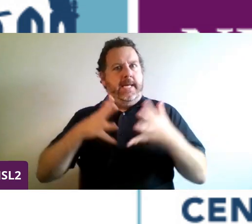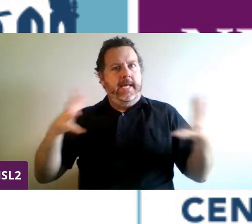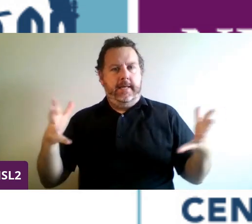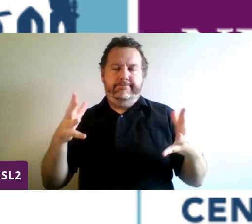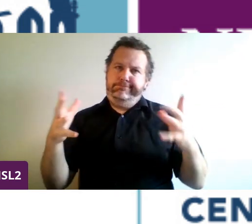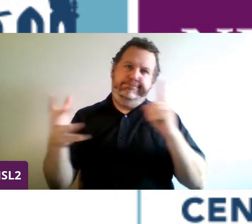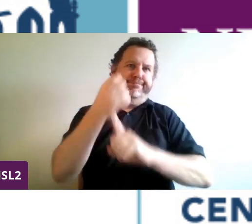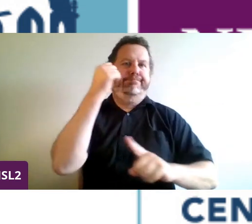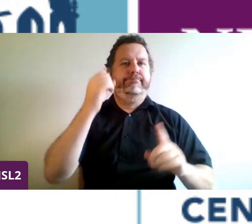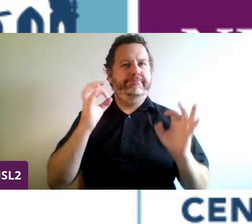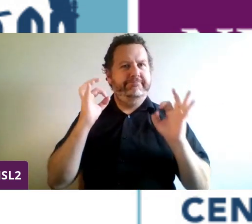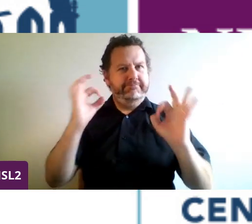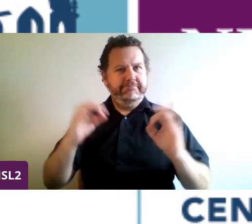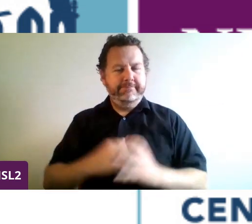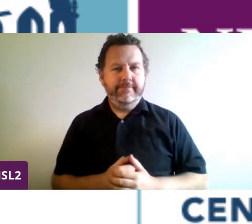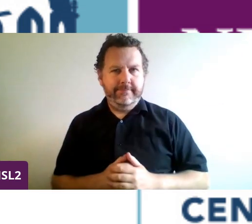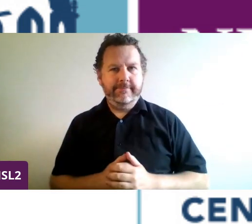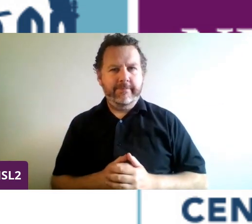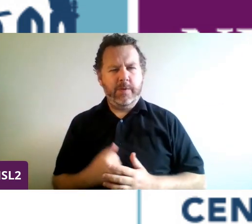innovation that is happening in cinema happening more broadly